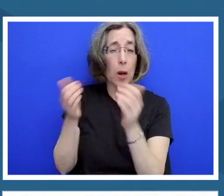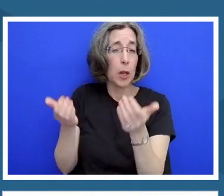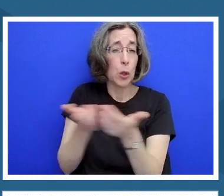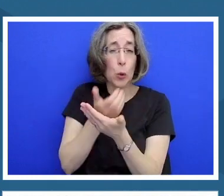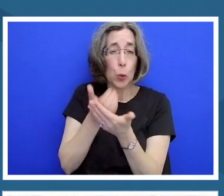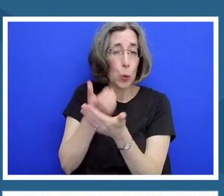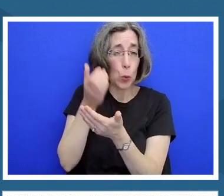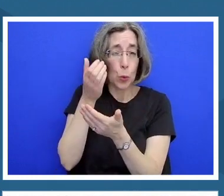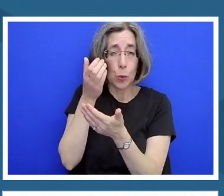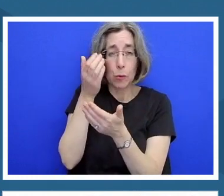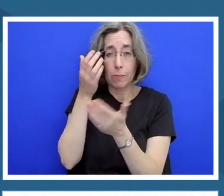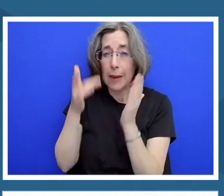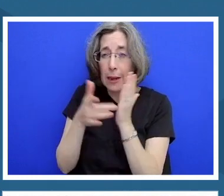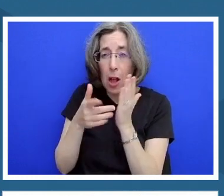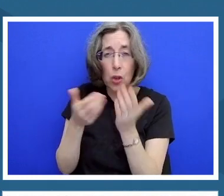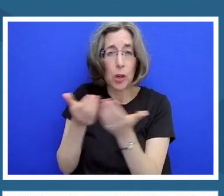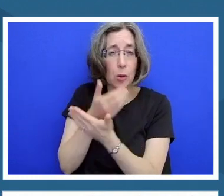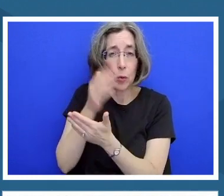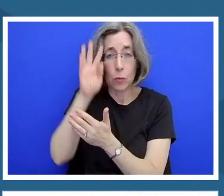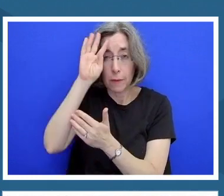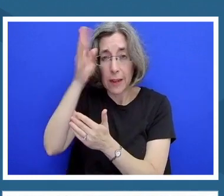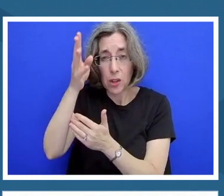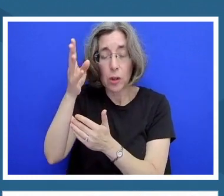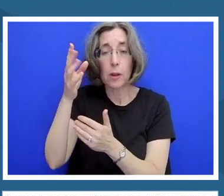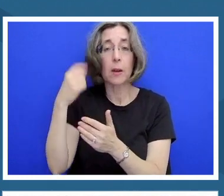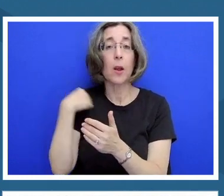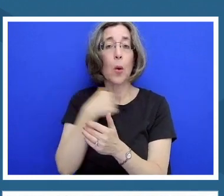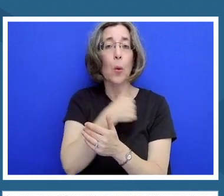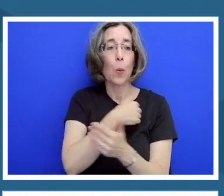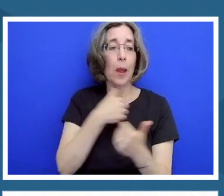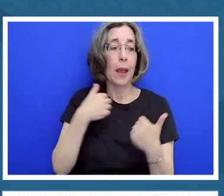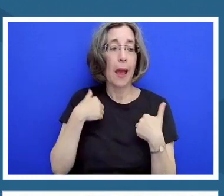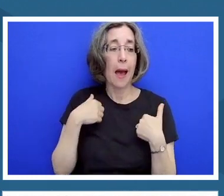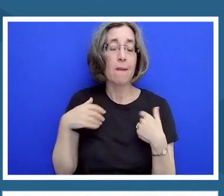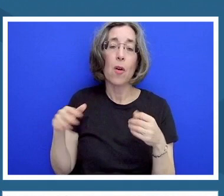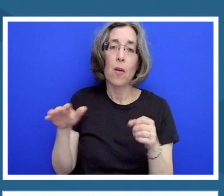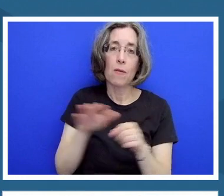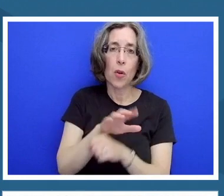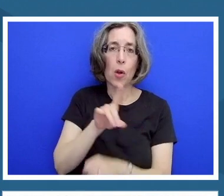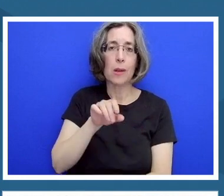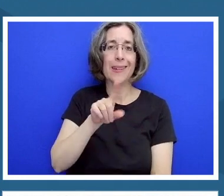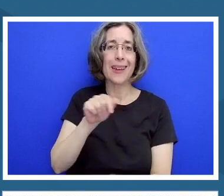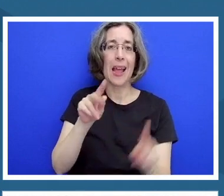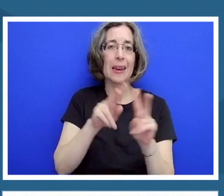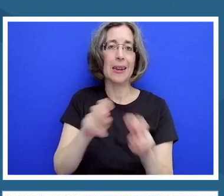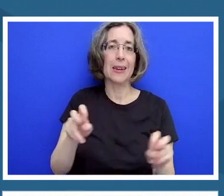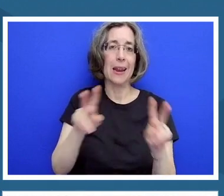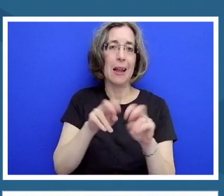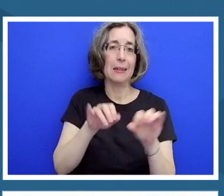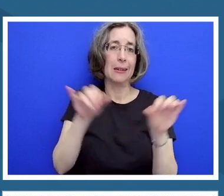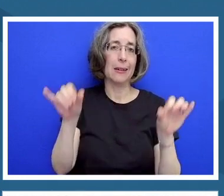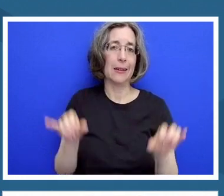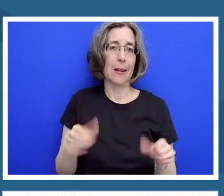we've created a a complete data analysis